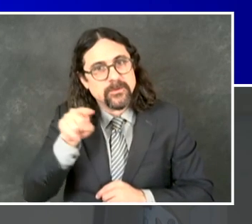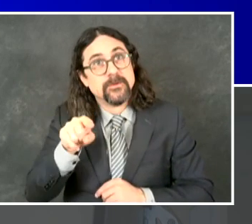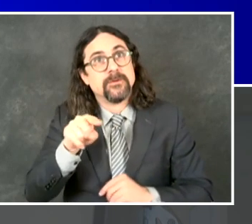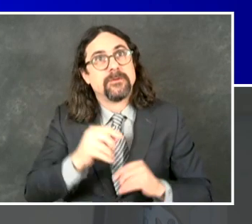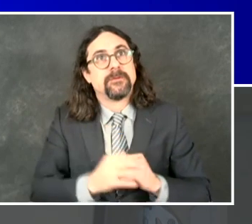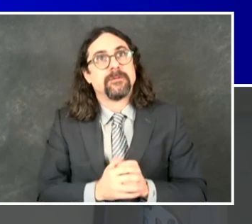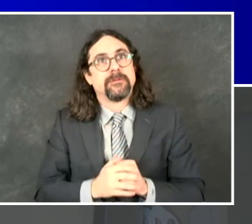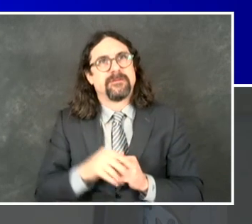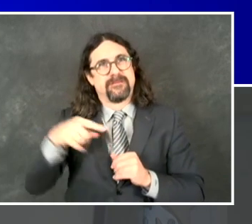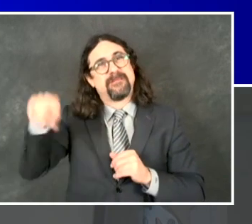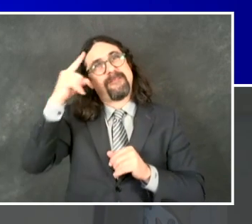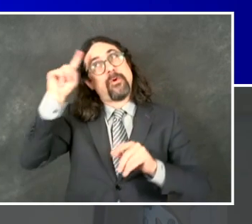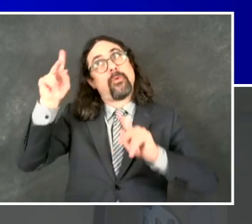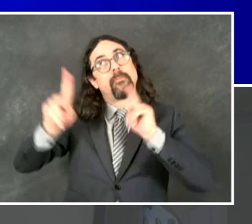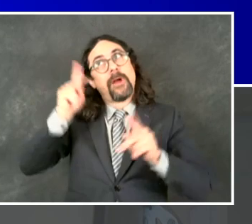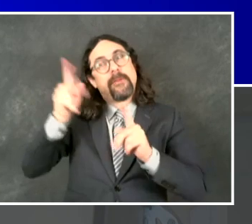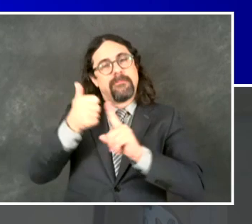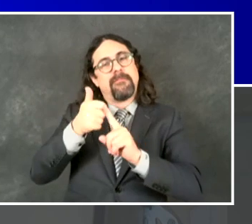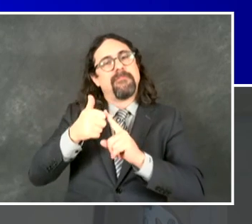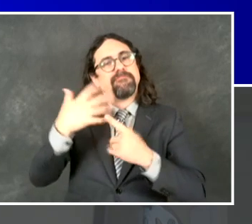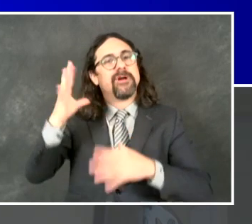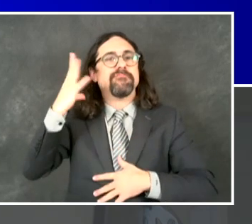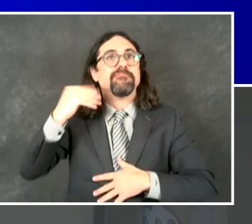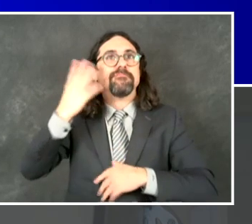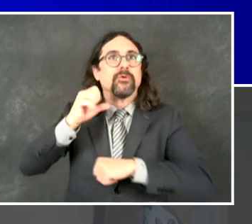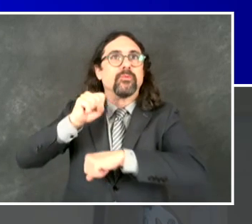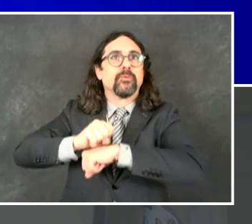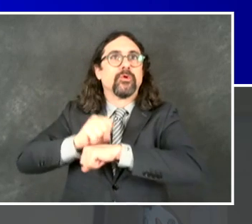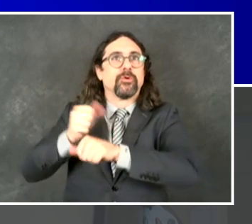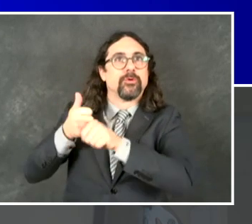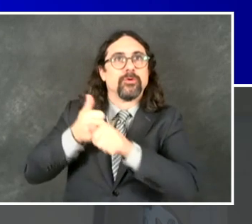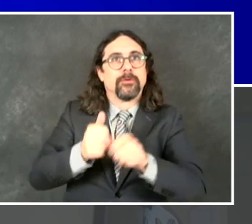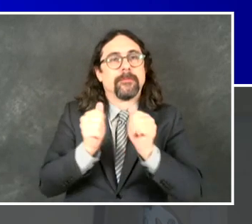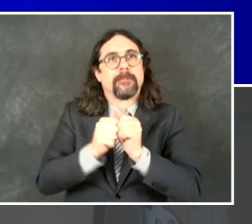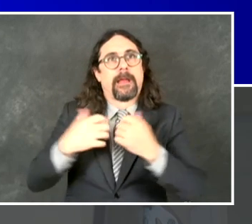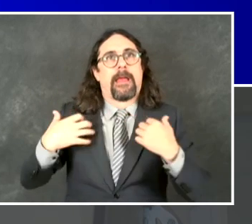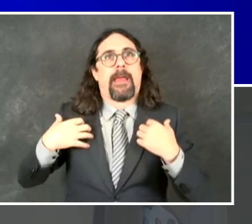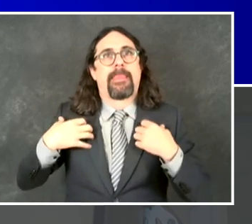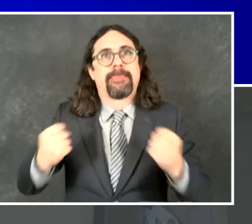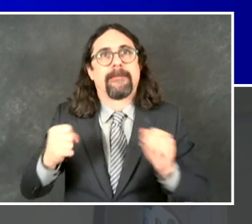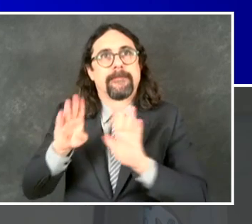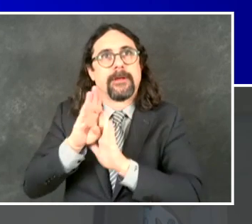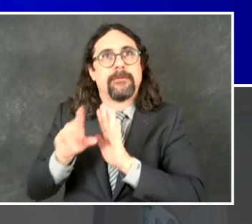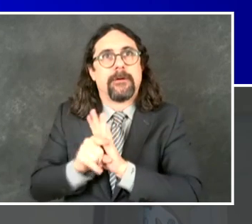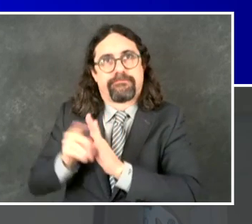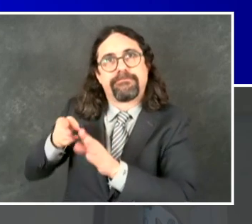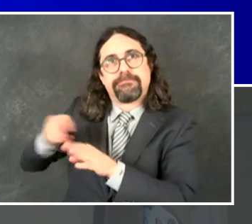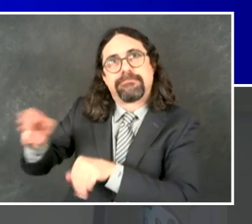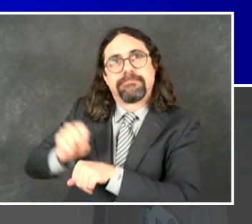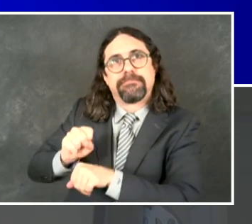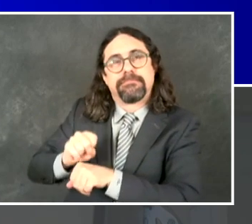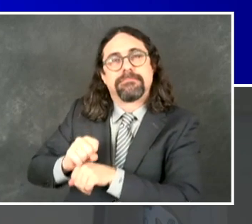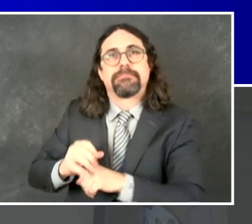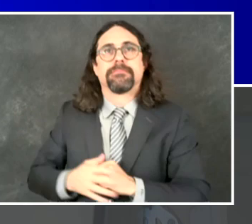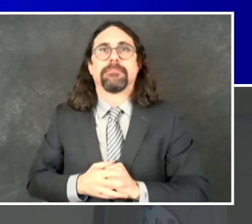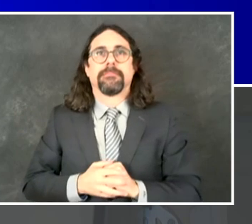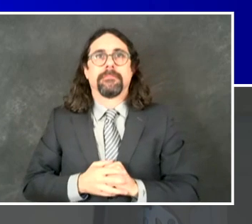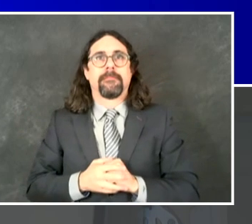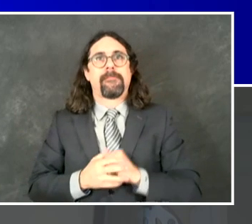HIRE 1,000 CONTACT TRACERS IMMEDIATELY.